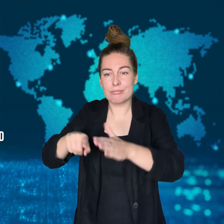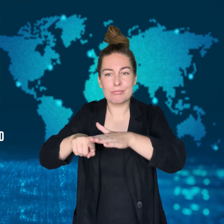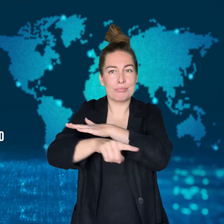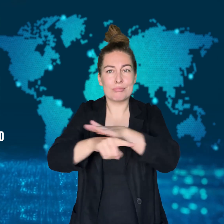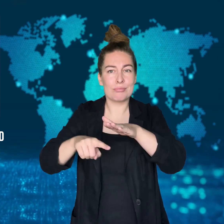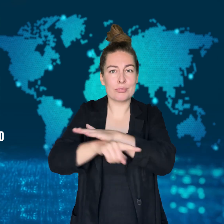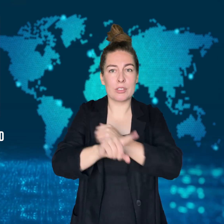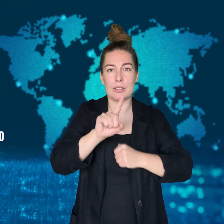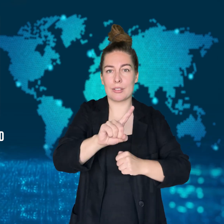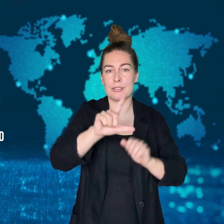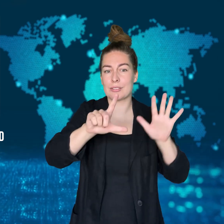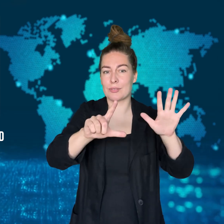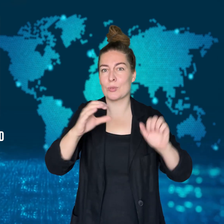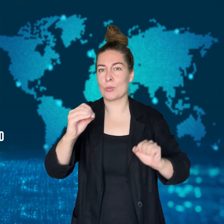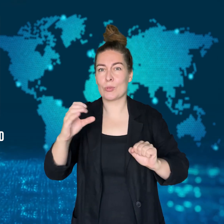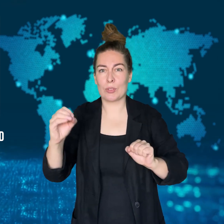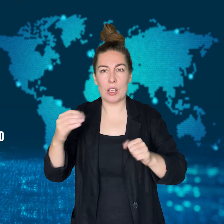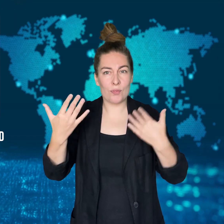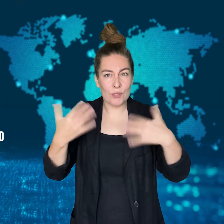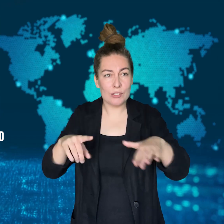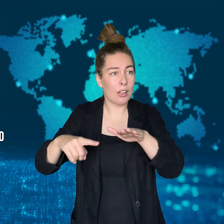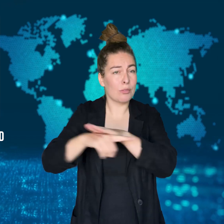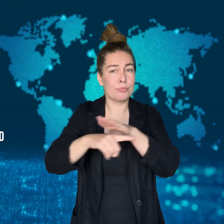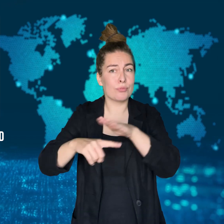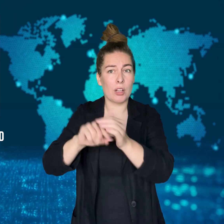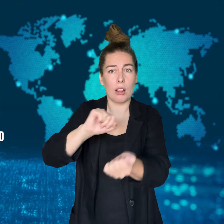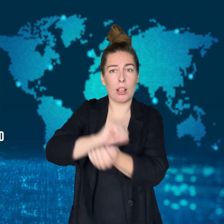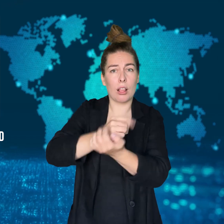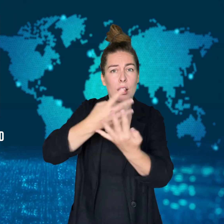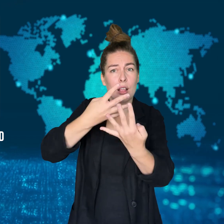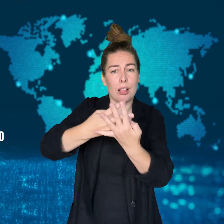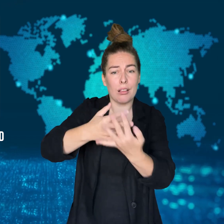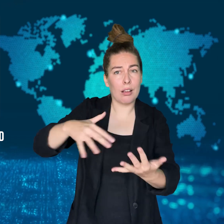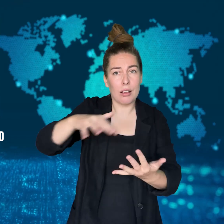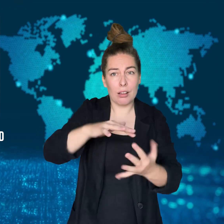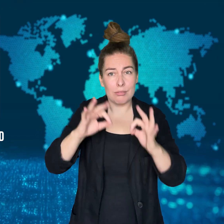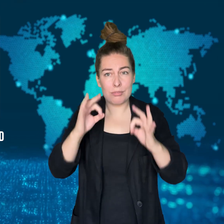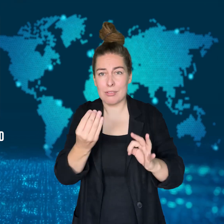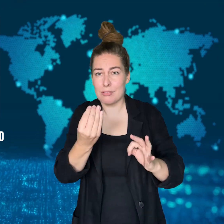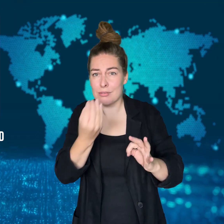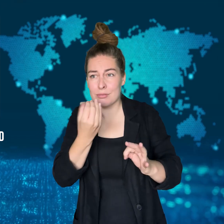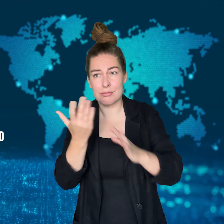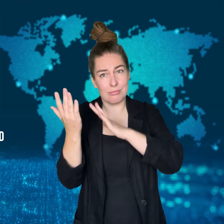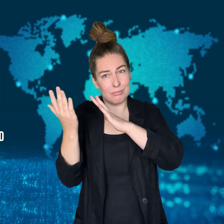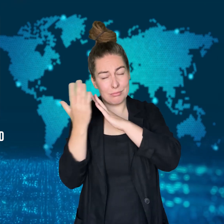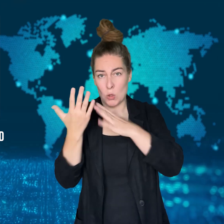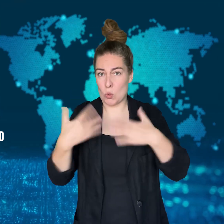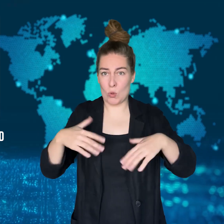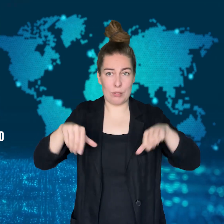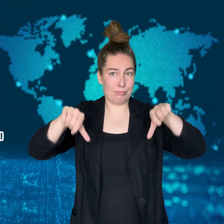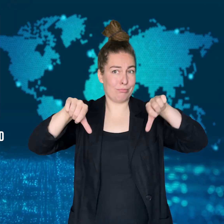$70 million USD in Australian money to around 1,700 refugees